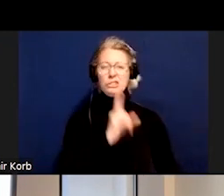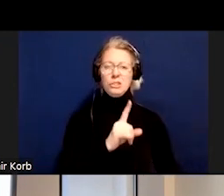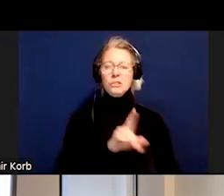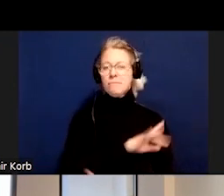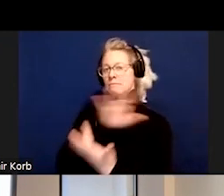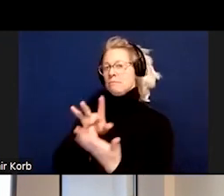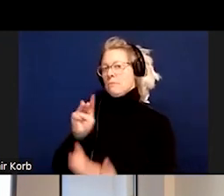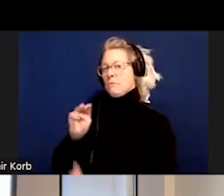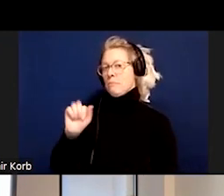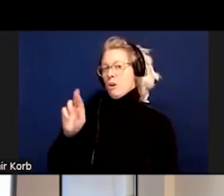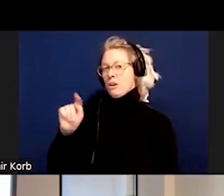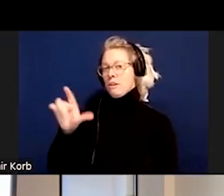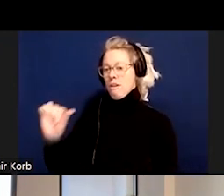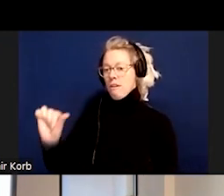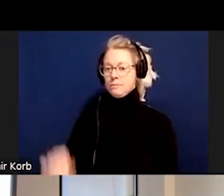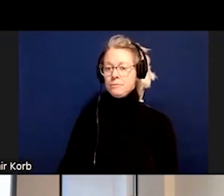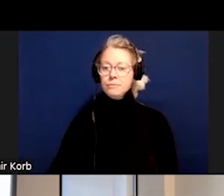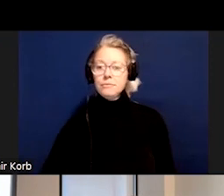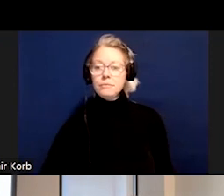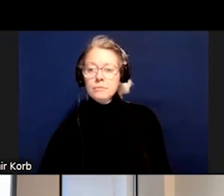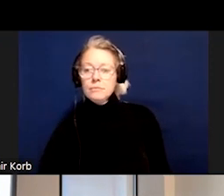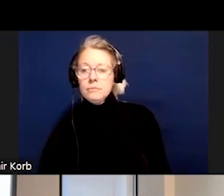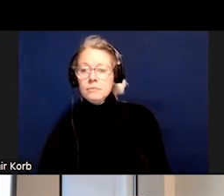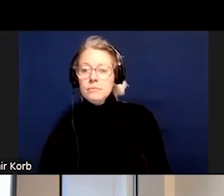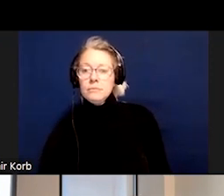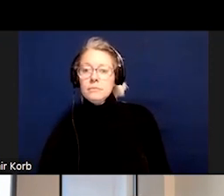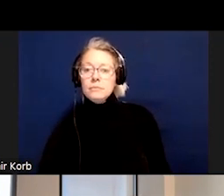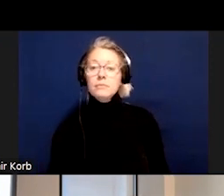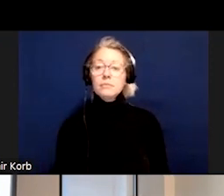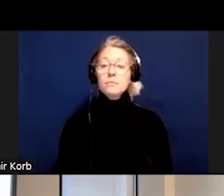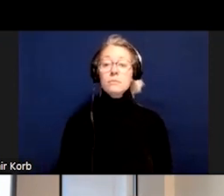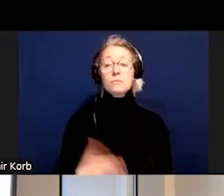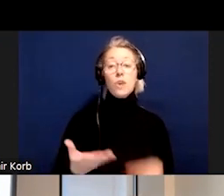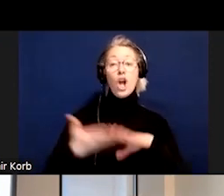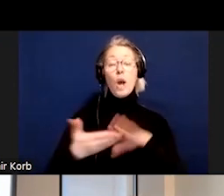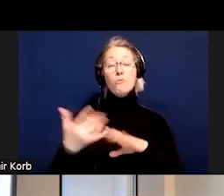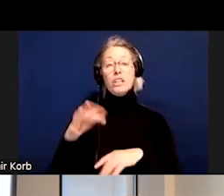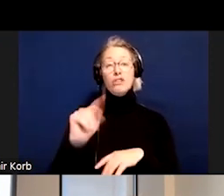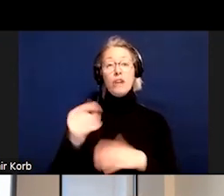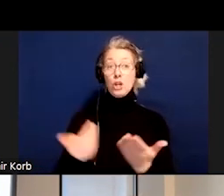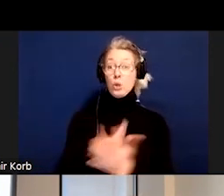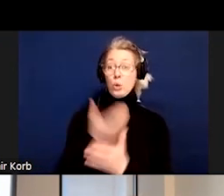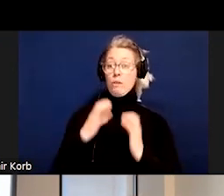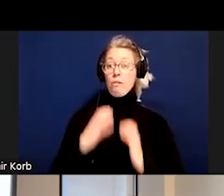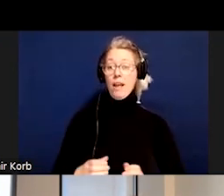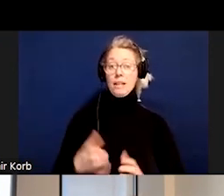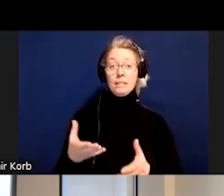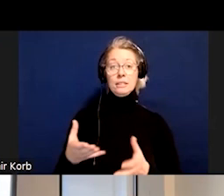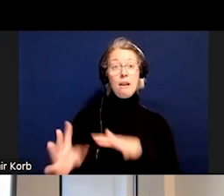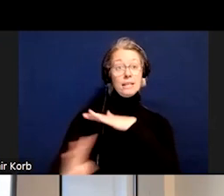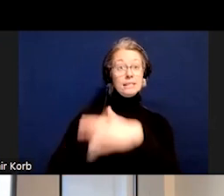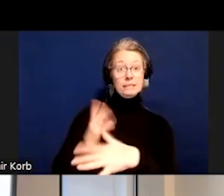The Operating Grant New Client Intake Program will commit annual funding for 2023 and 2024.